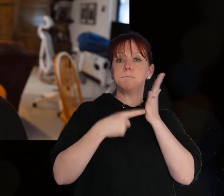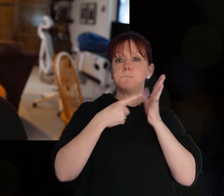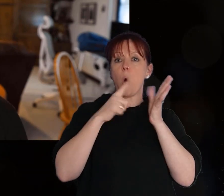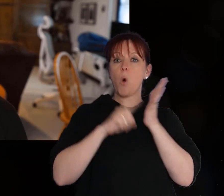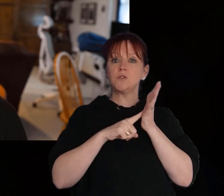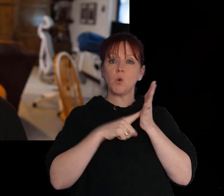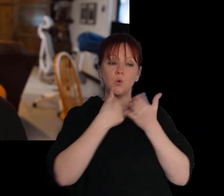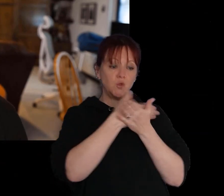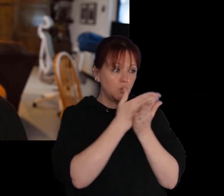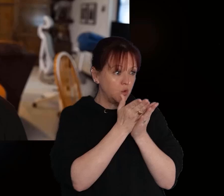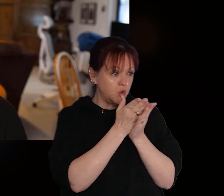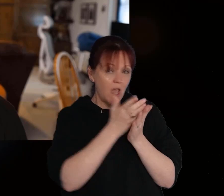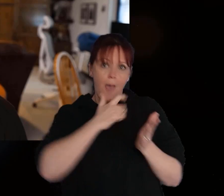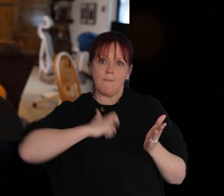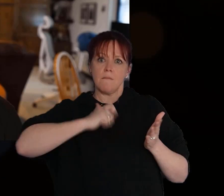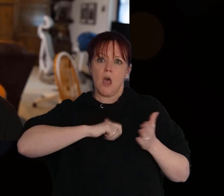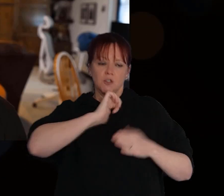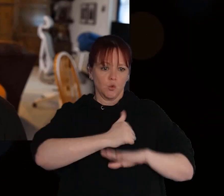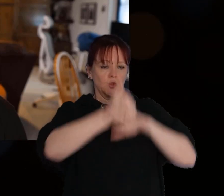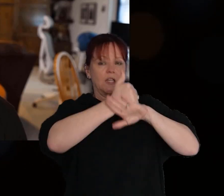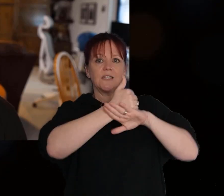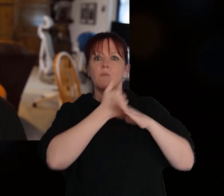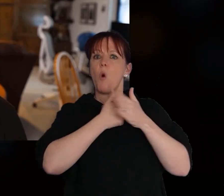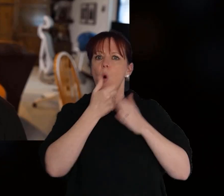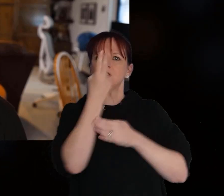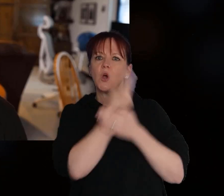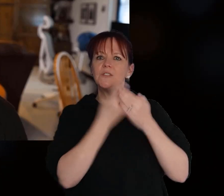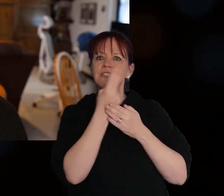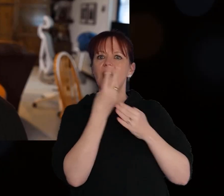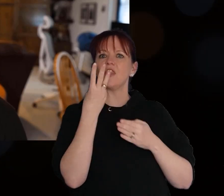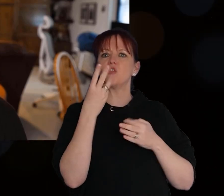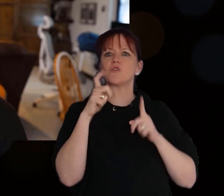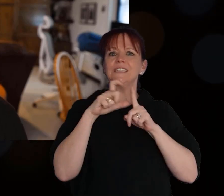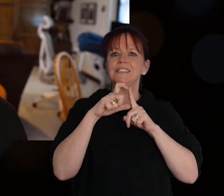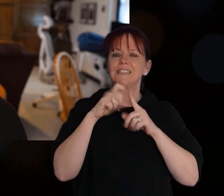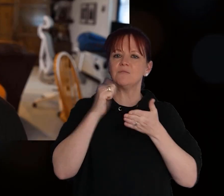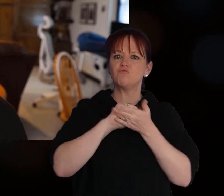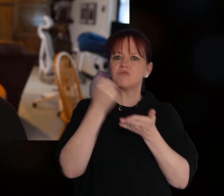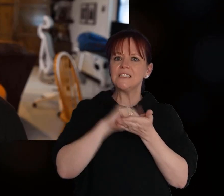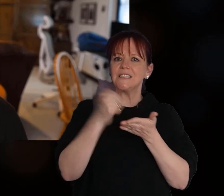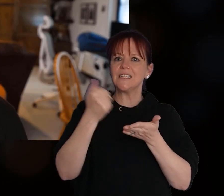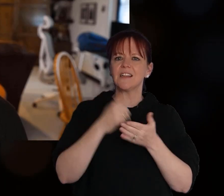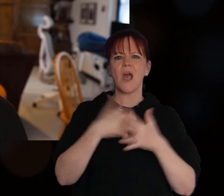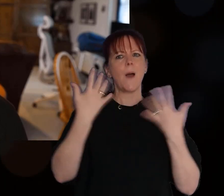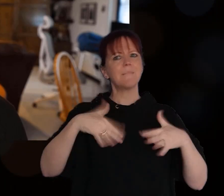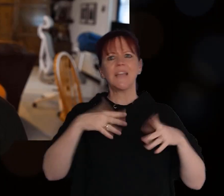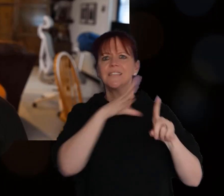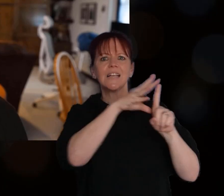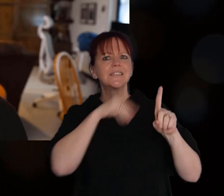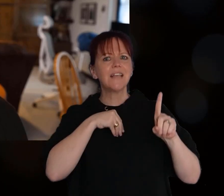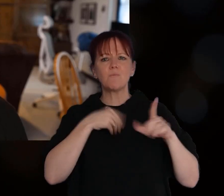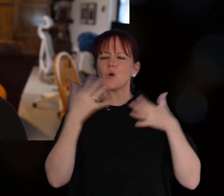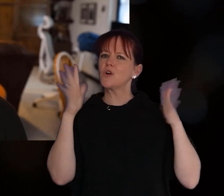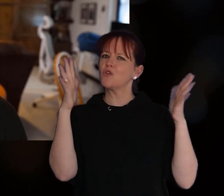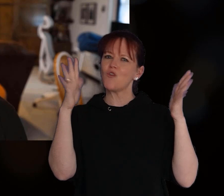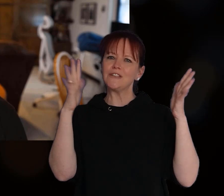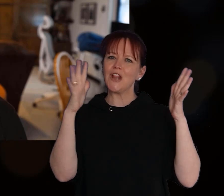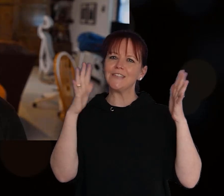with other players and it's designed for 3D printing. It's a great example of what can be done. Congratulations to you all.